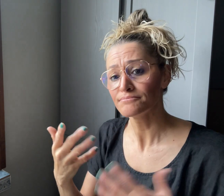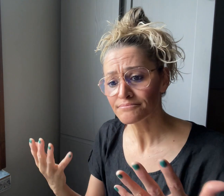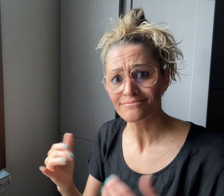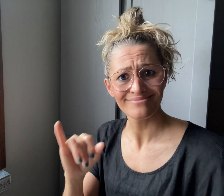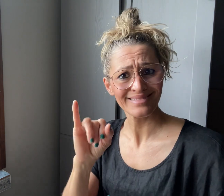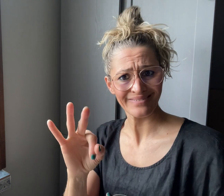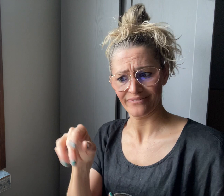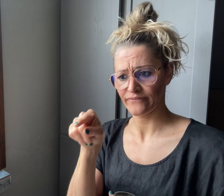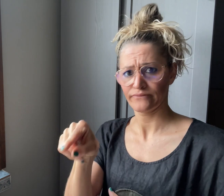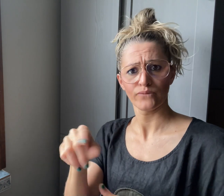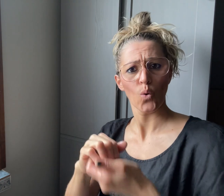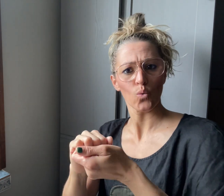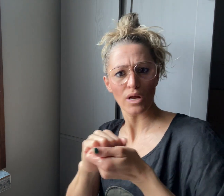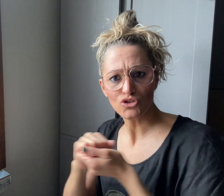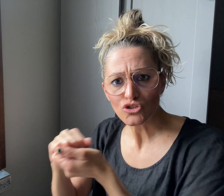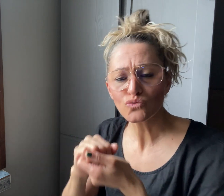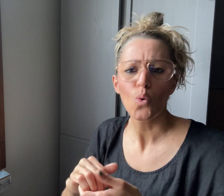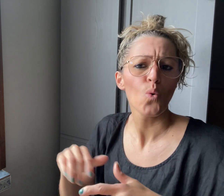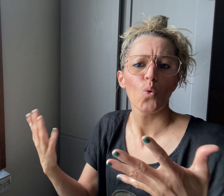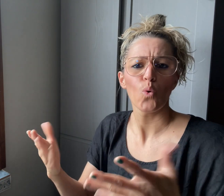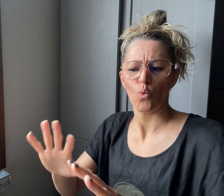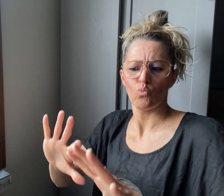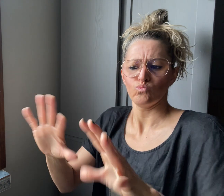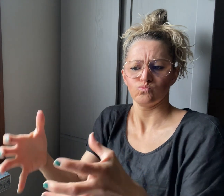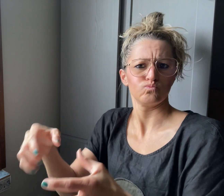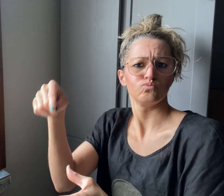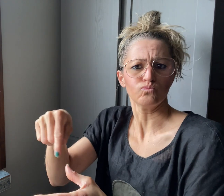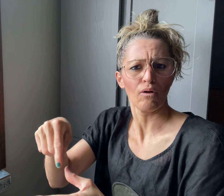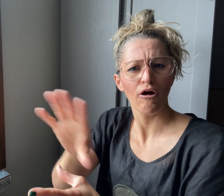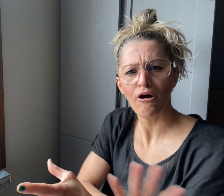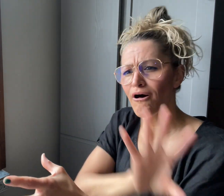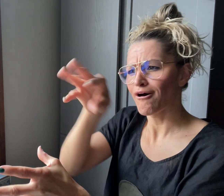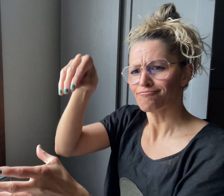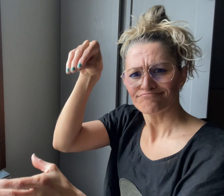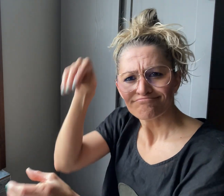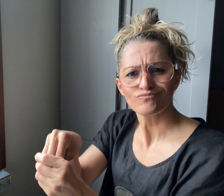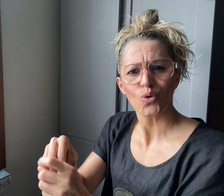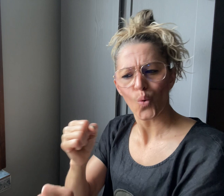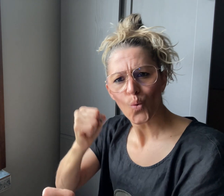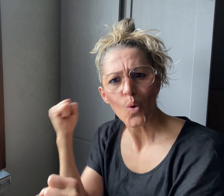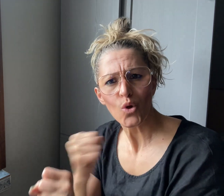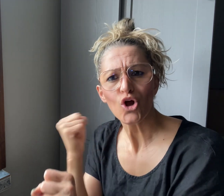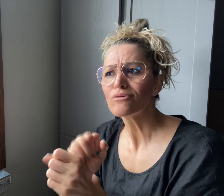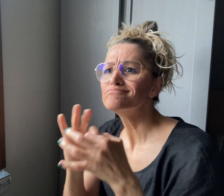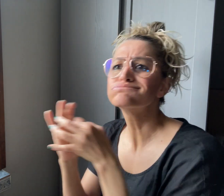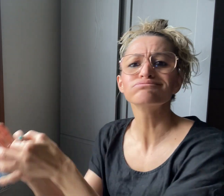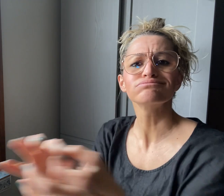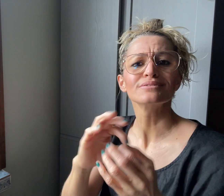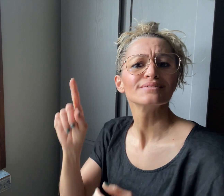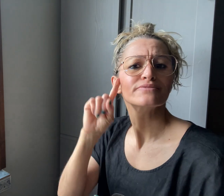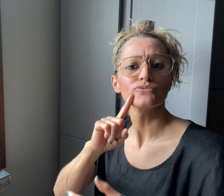said "when an organization or agency that operates